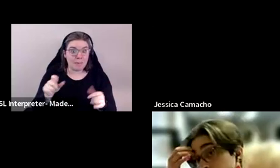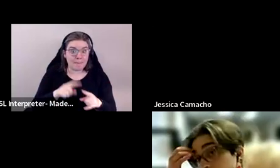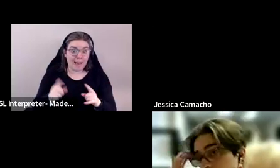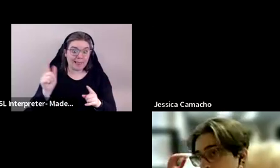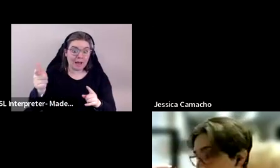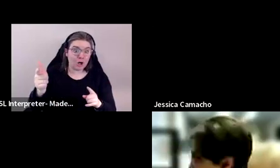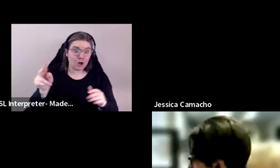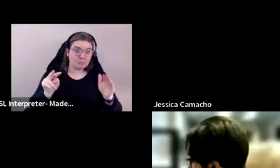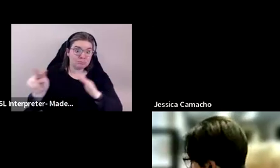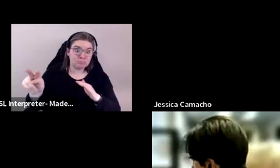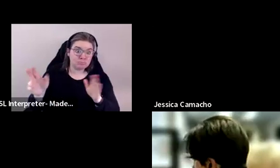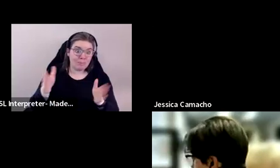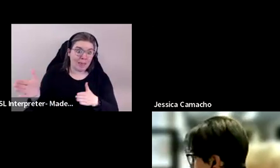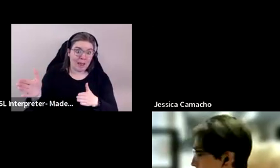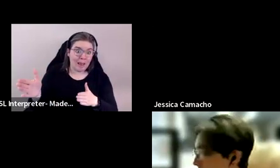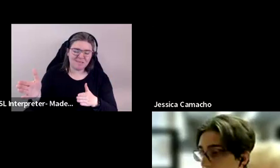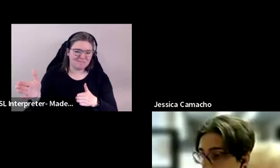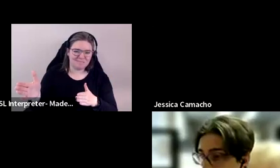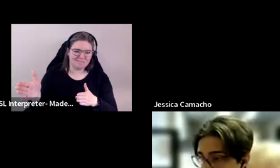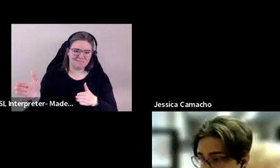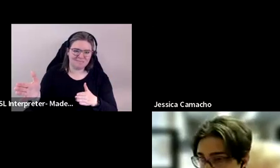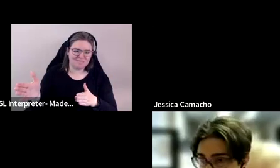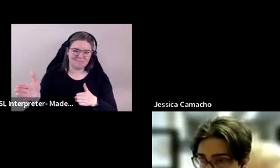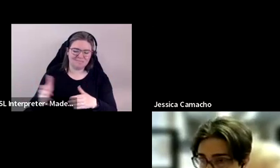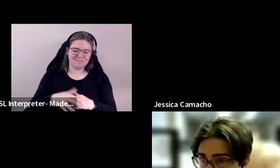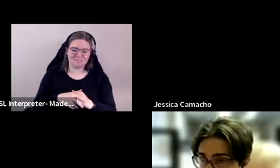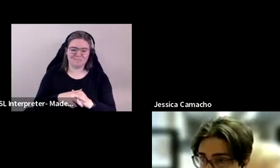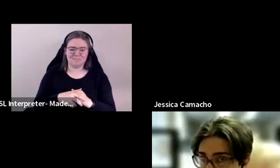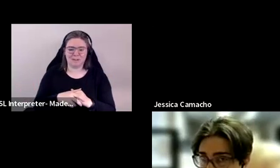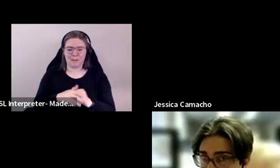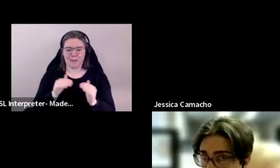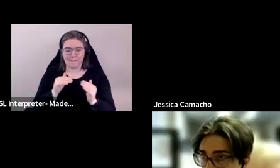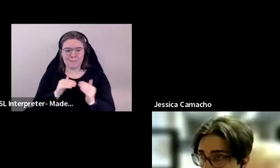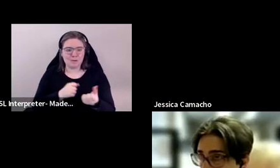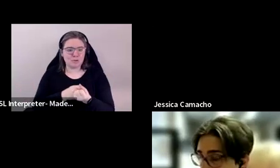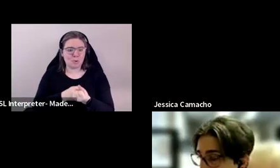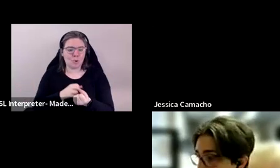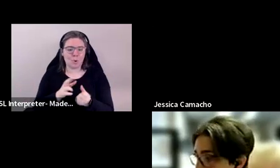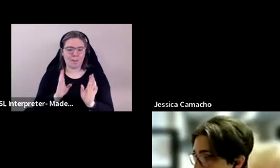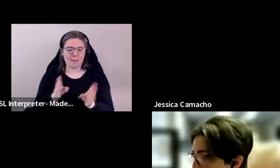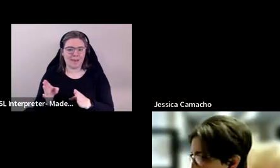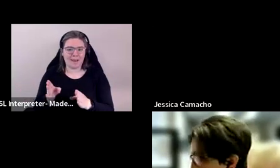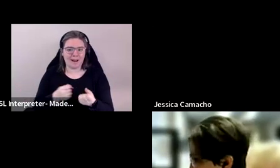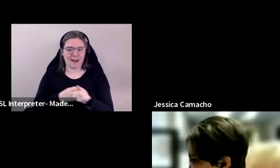Don Dew: and and get together. Don Dew: either do peer support or plan advocacy because they don't see that as